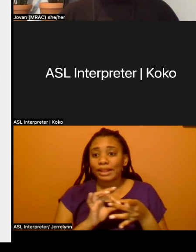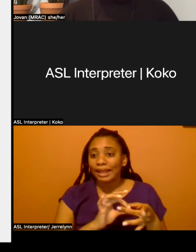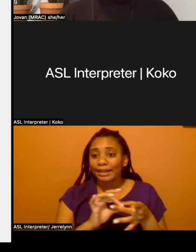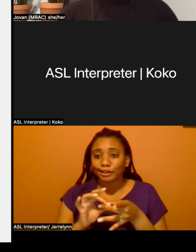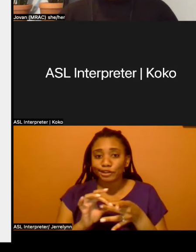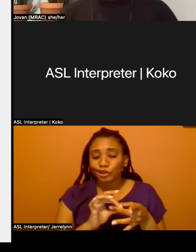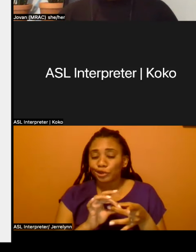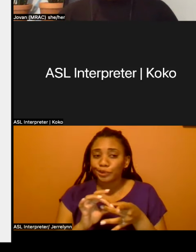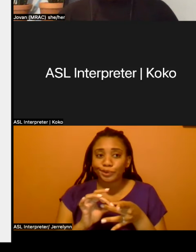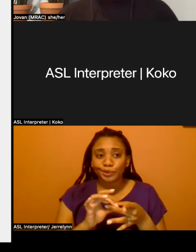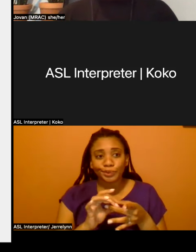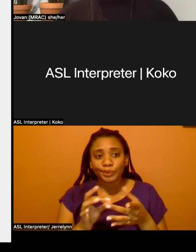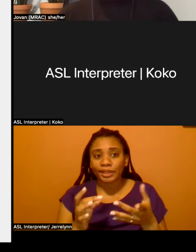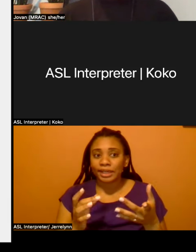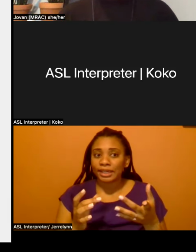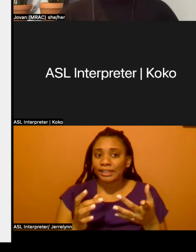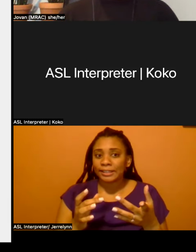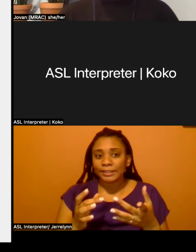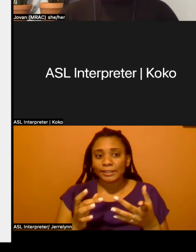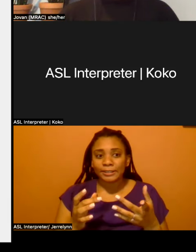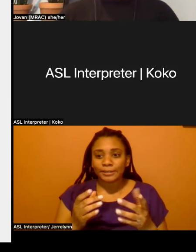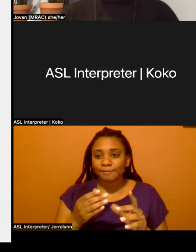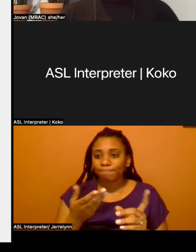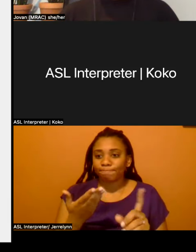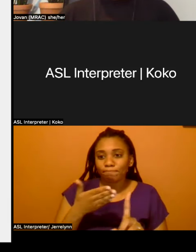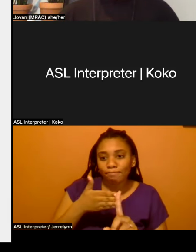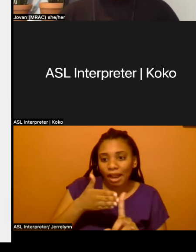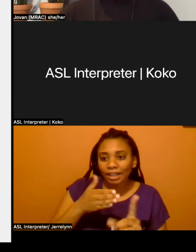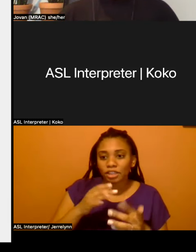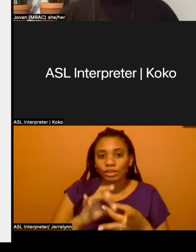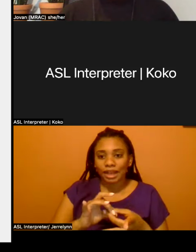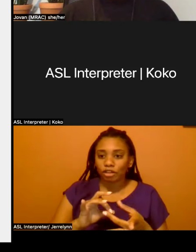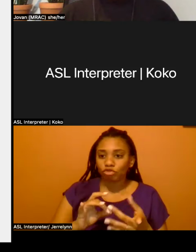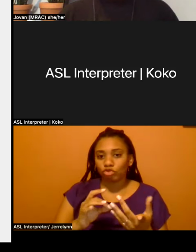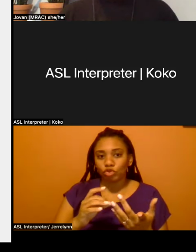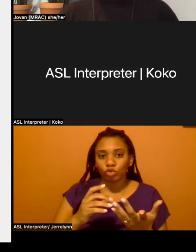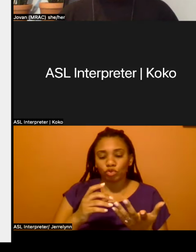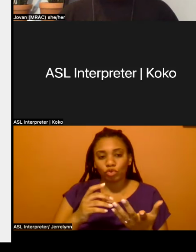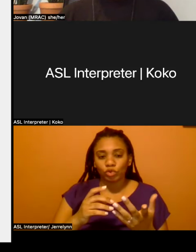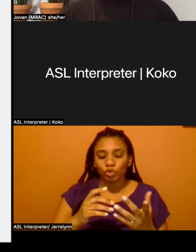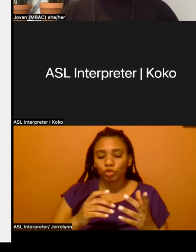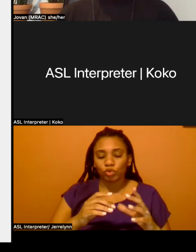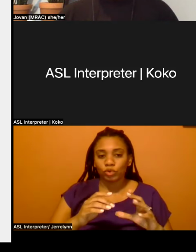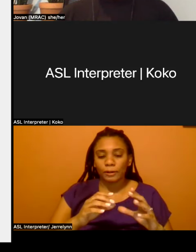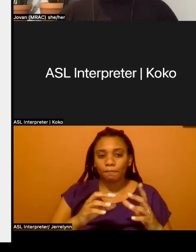within the artist community that this program serves. We hope that the artists that submit,